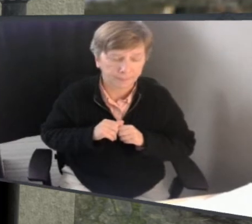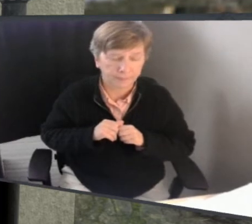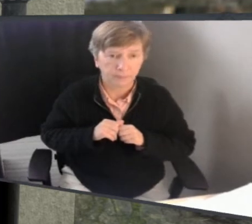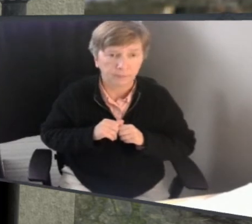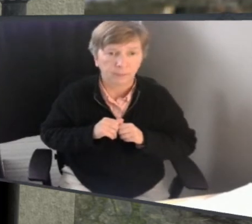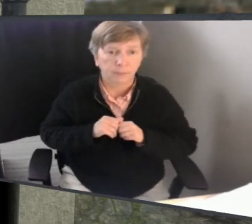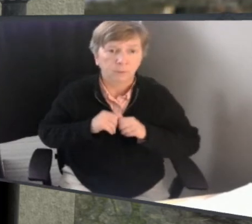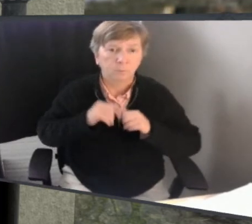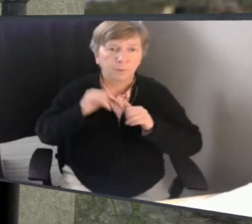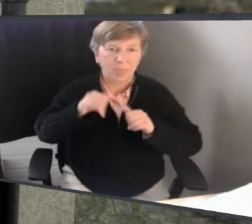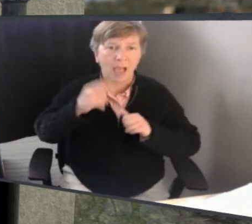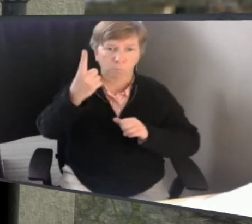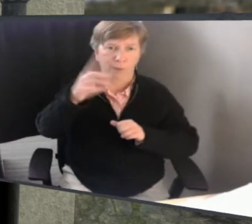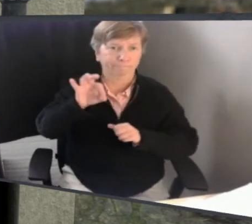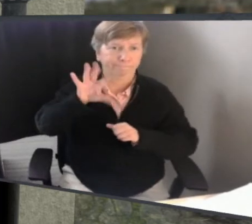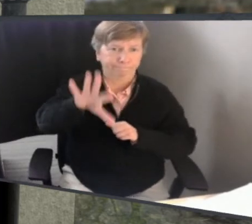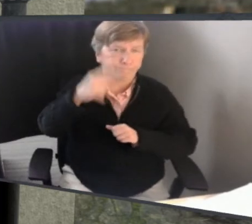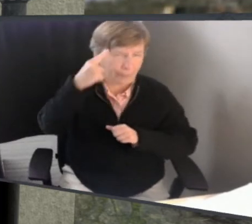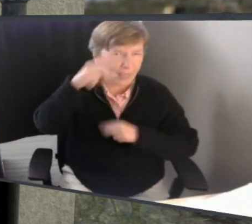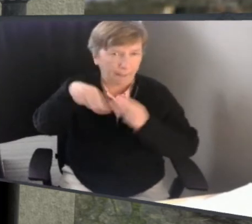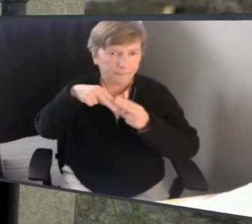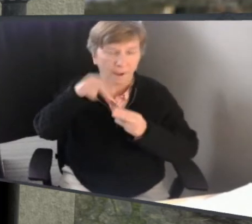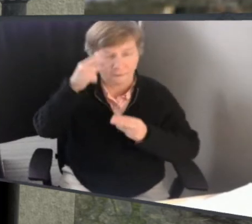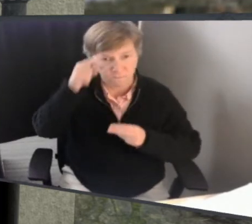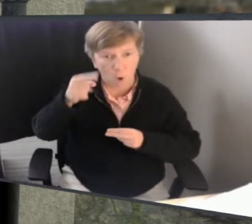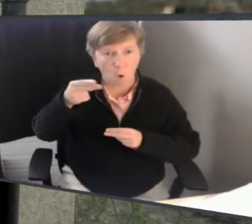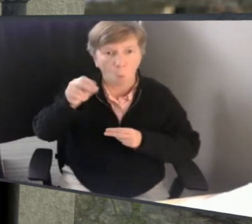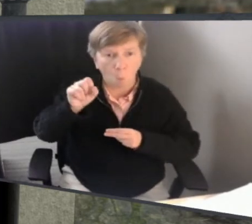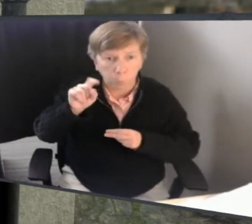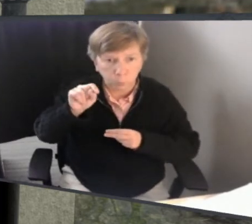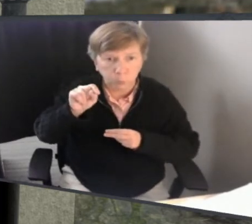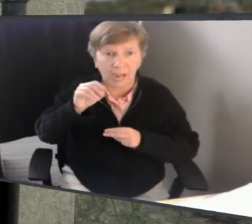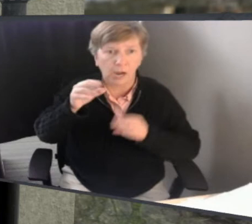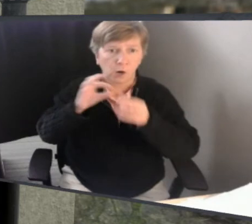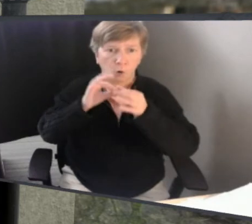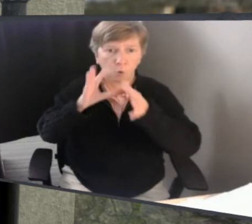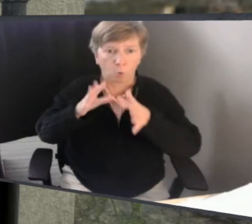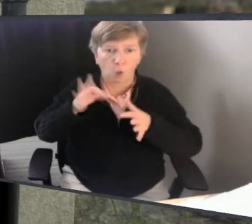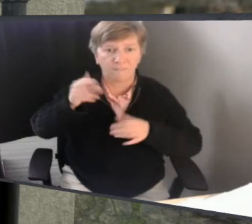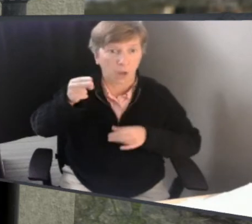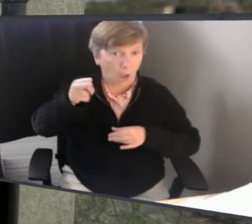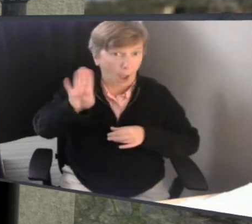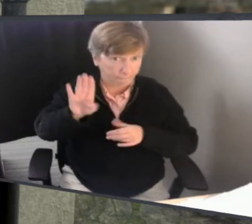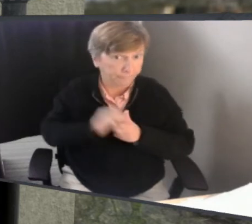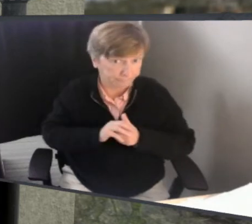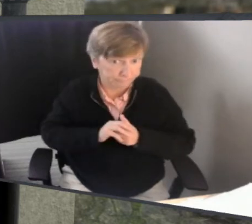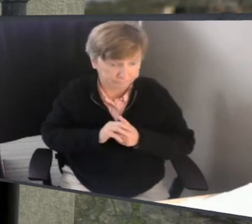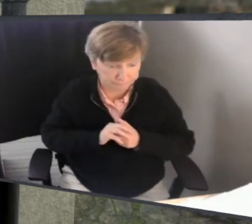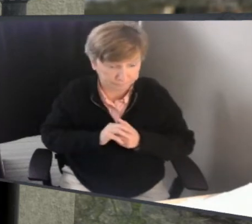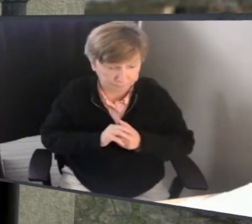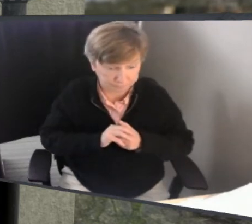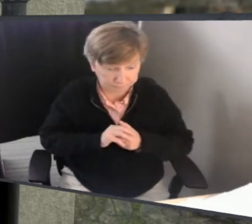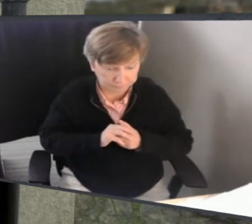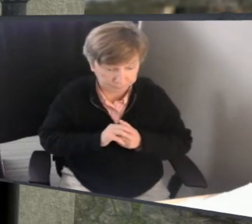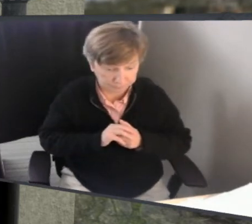which is so important. So, that's something to keep in mind, especially for anyone who's hosting or